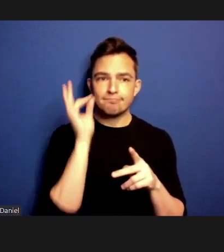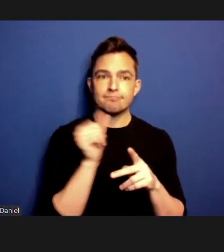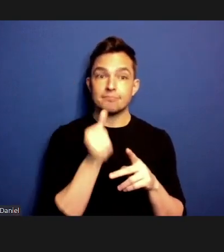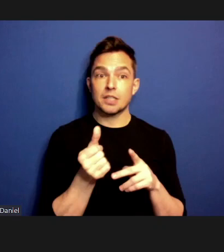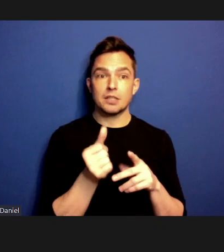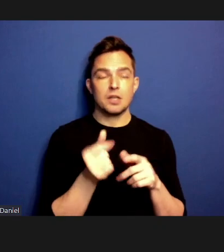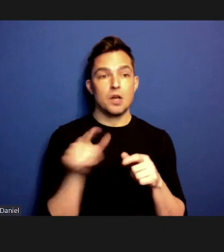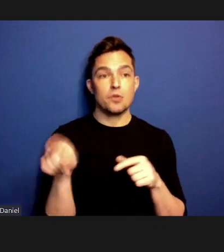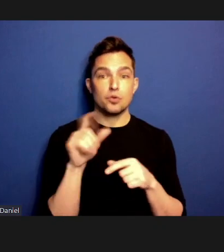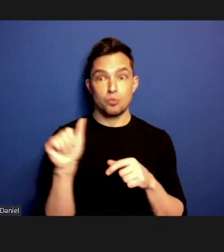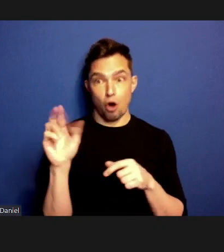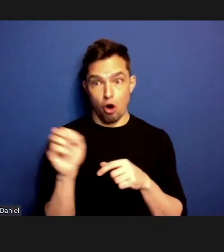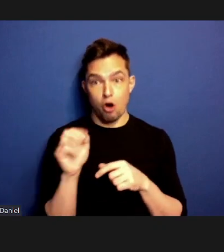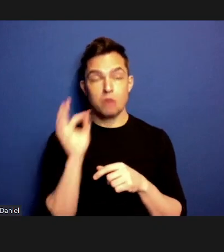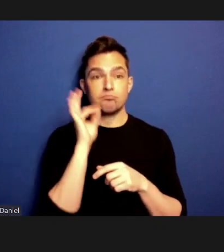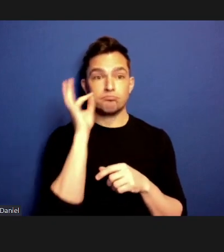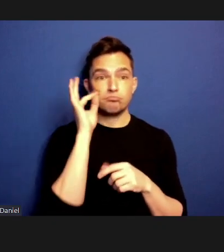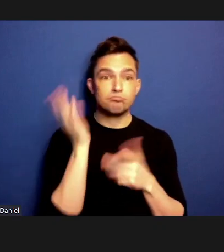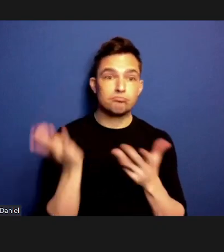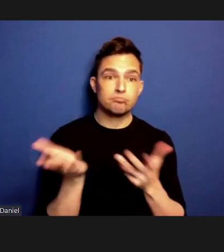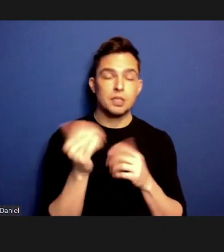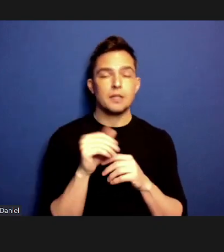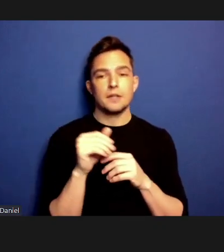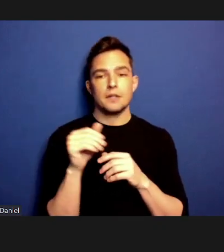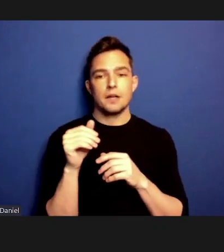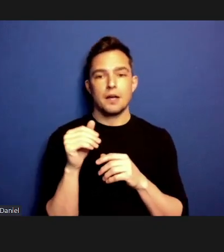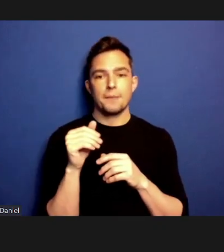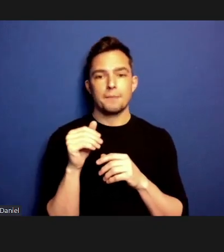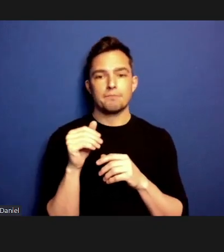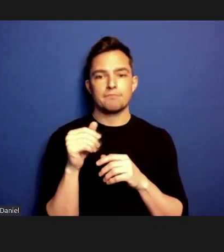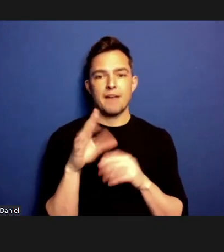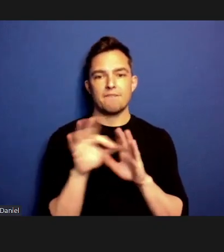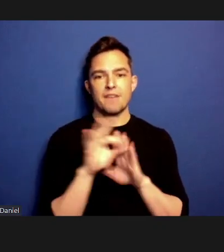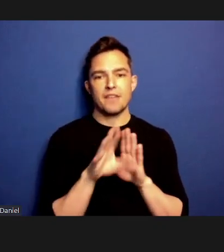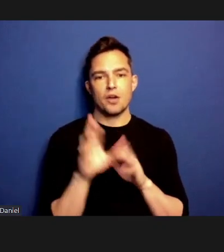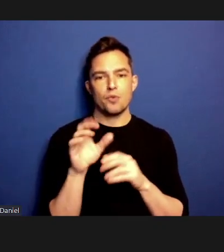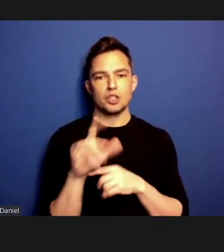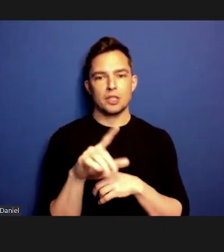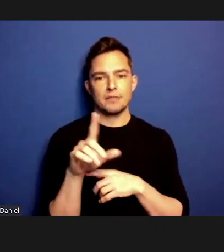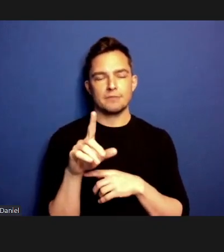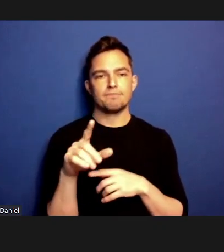are indigenous. I find that racialized and indigenous folks by and large do not feel